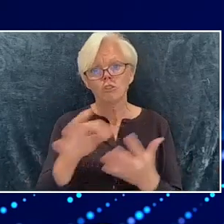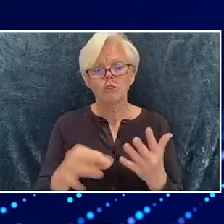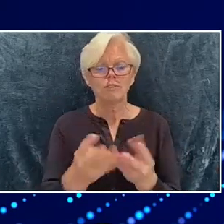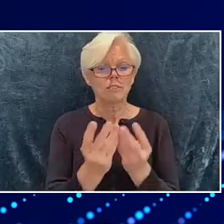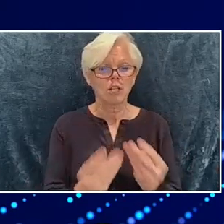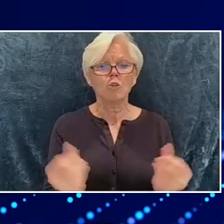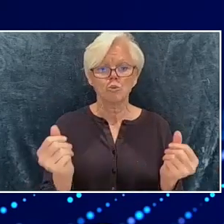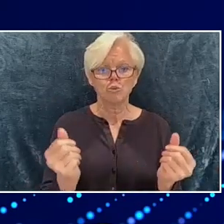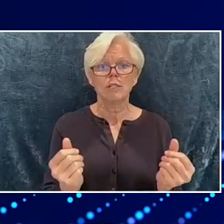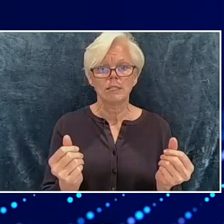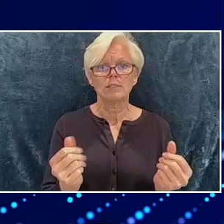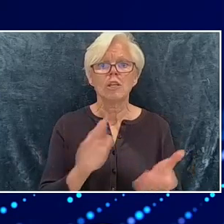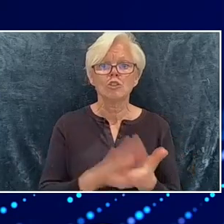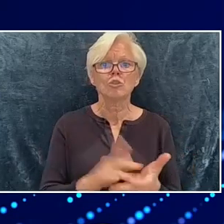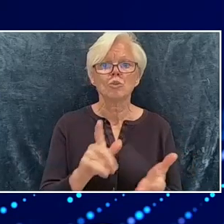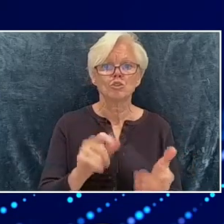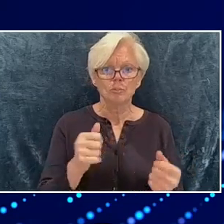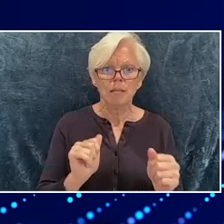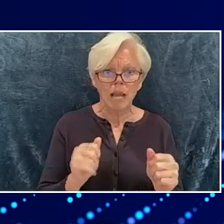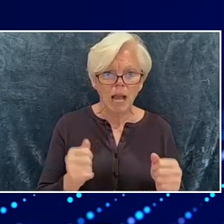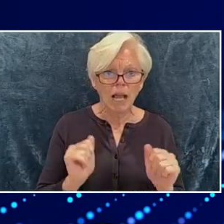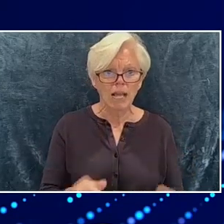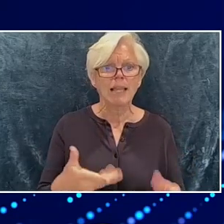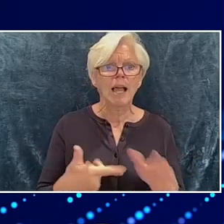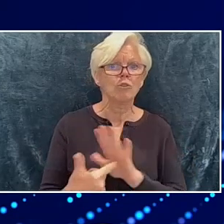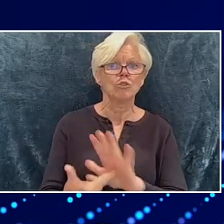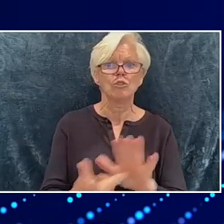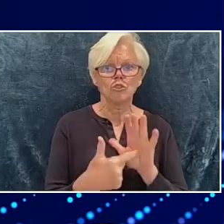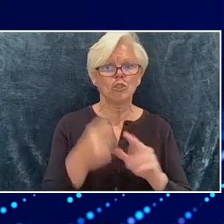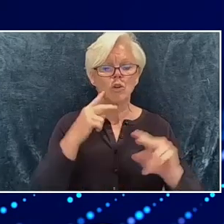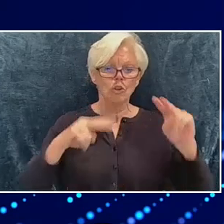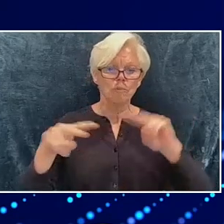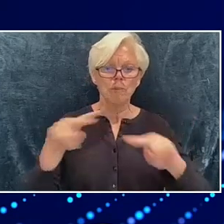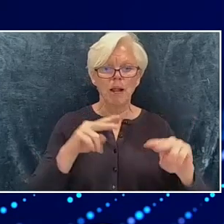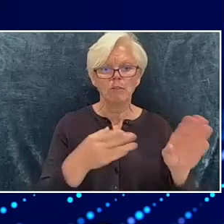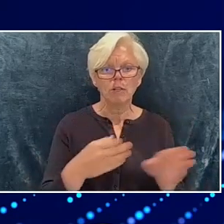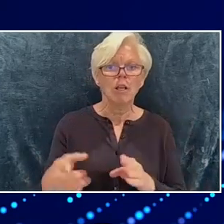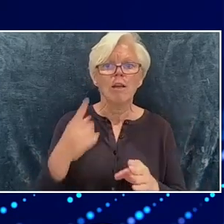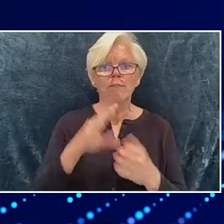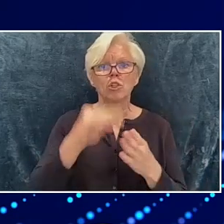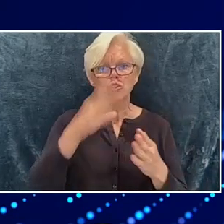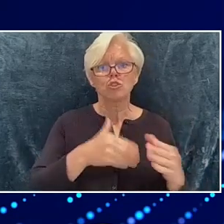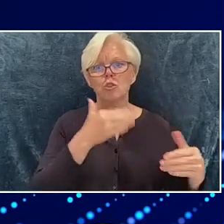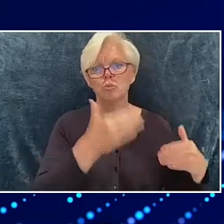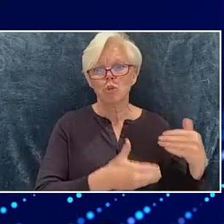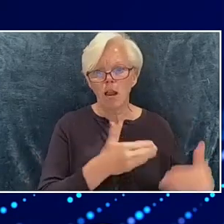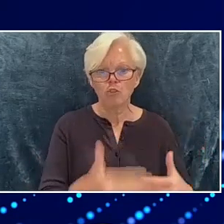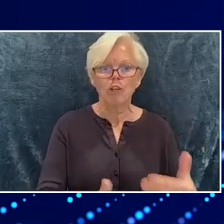Schools should be allowed to showcase their monitoring mechanisms for student progress. Please do not remove this